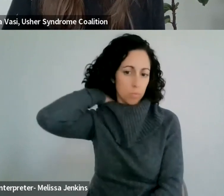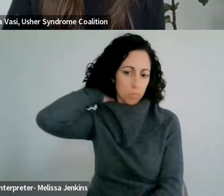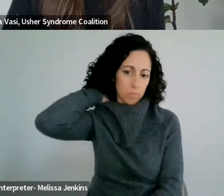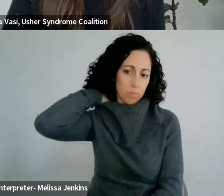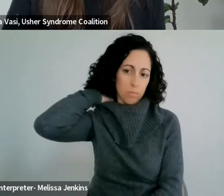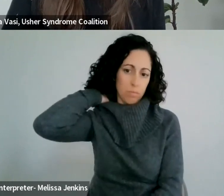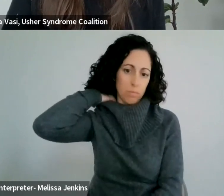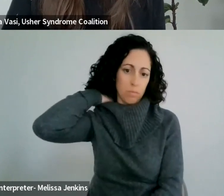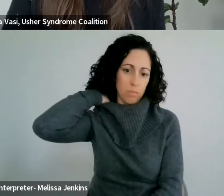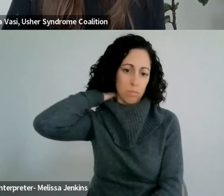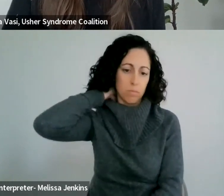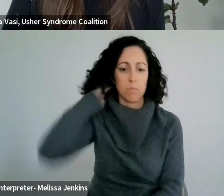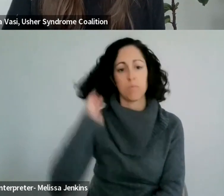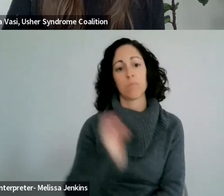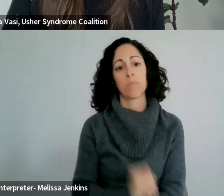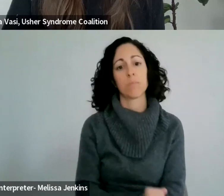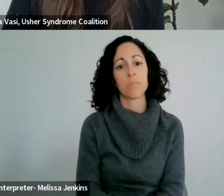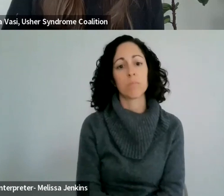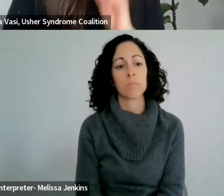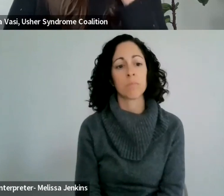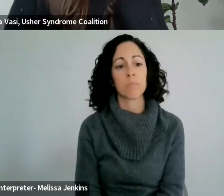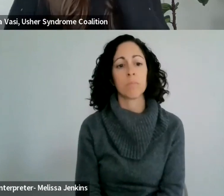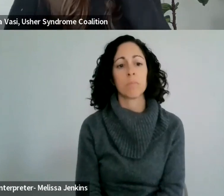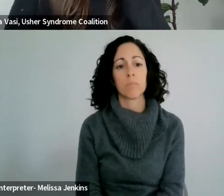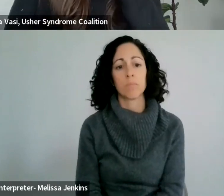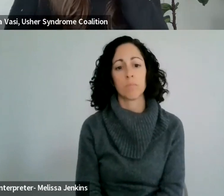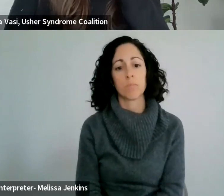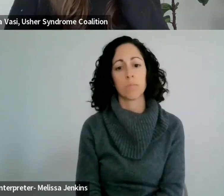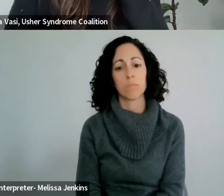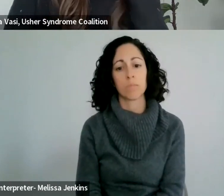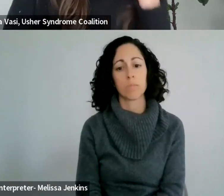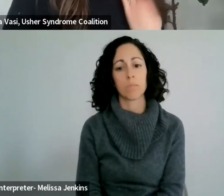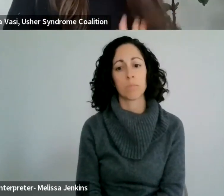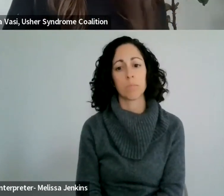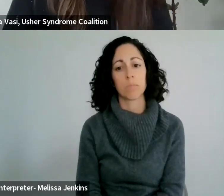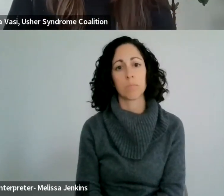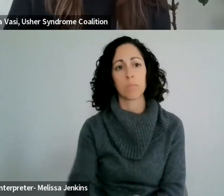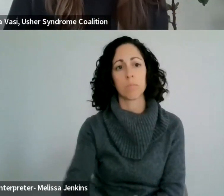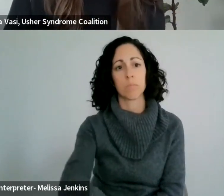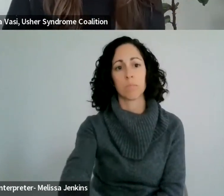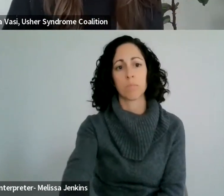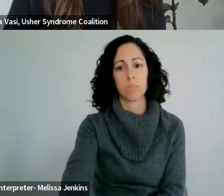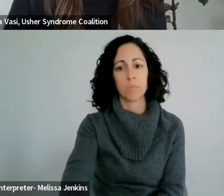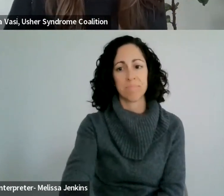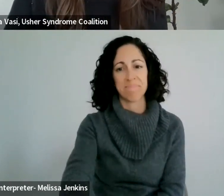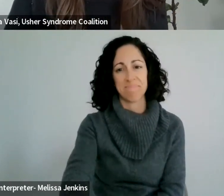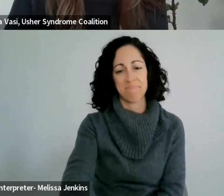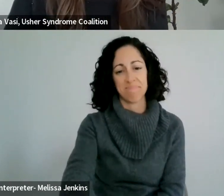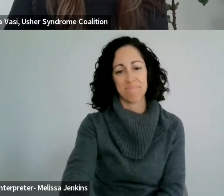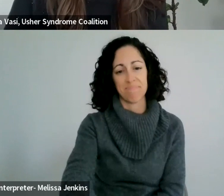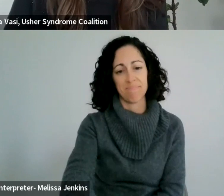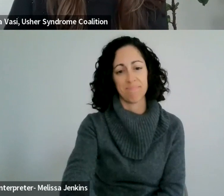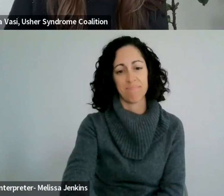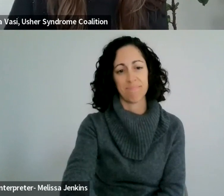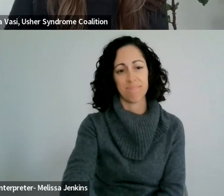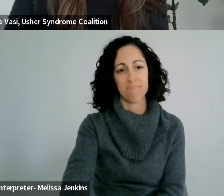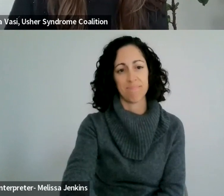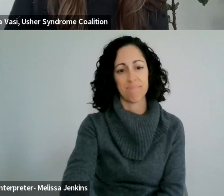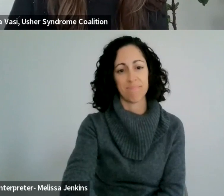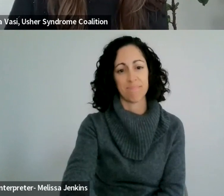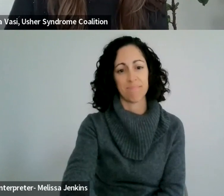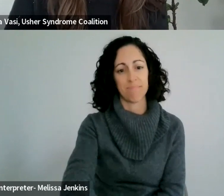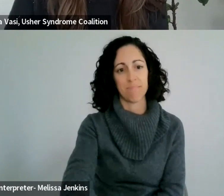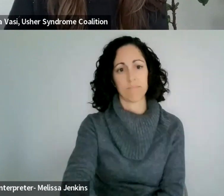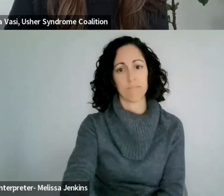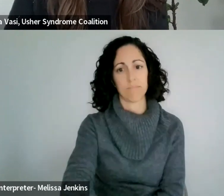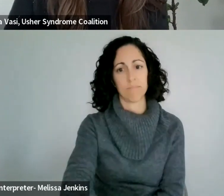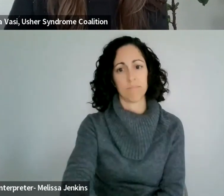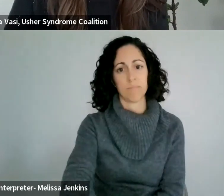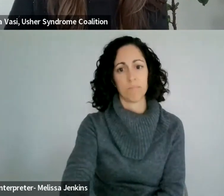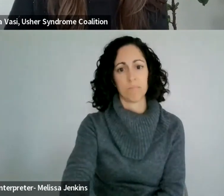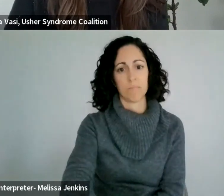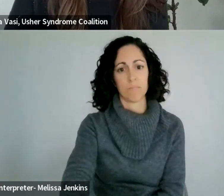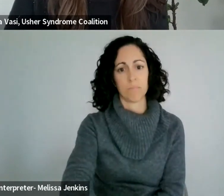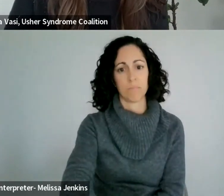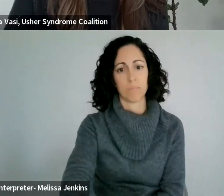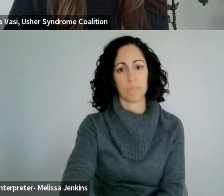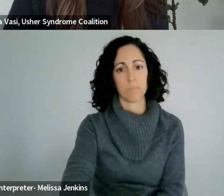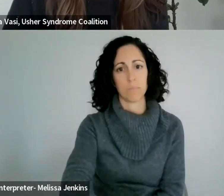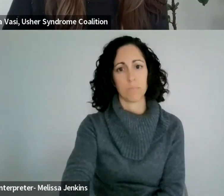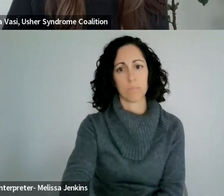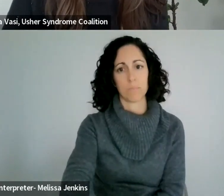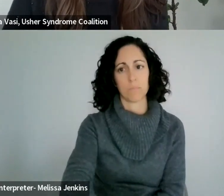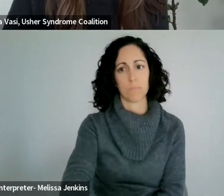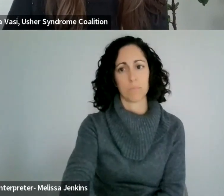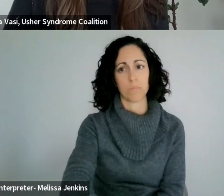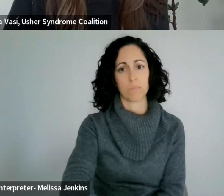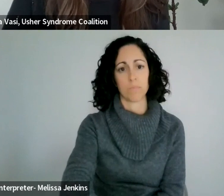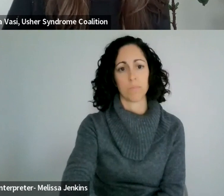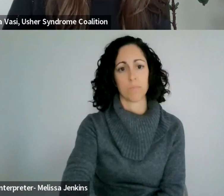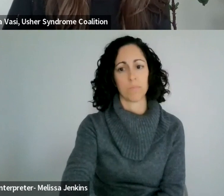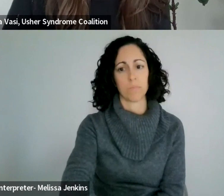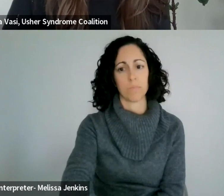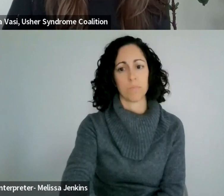Si e de modo que el resto de la presentación pueden escuchar la interpretada en español.